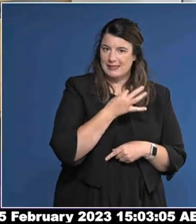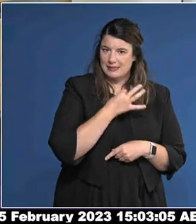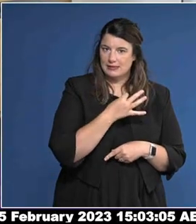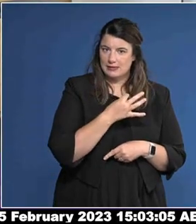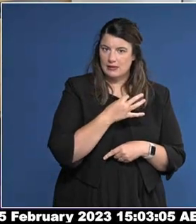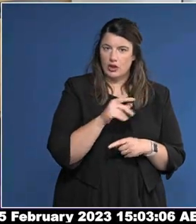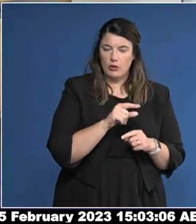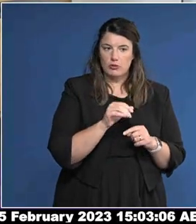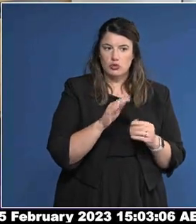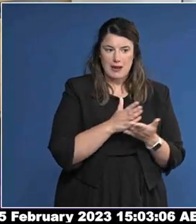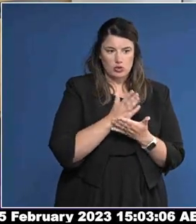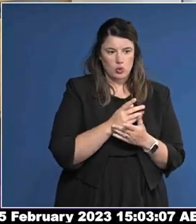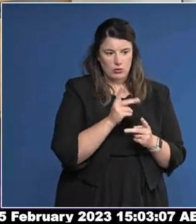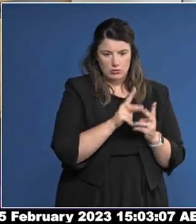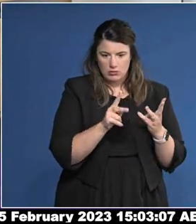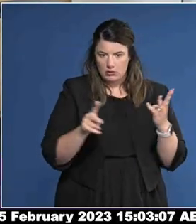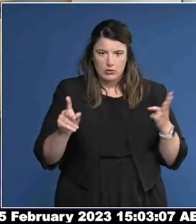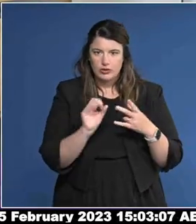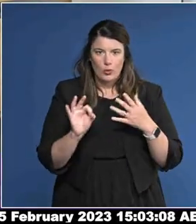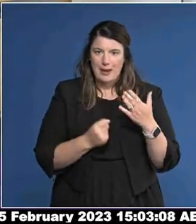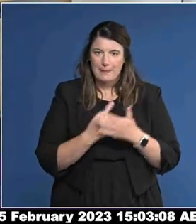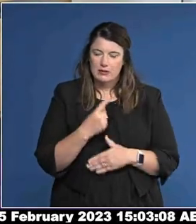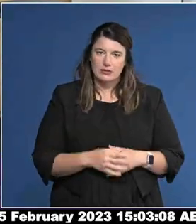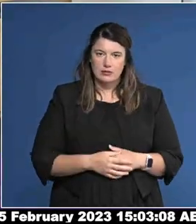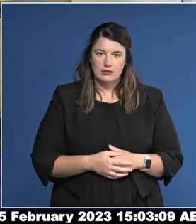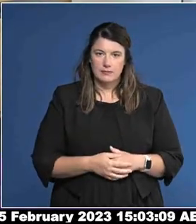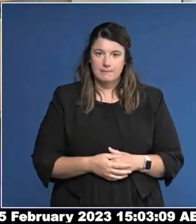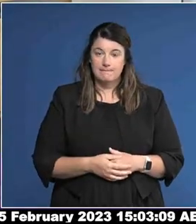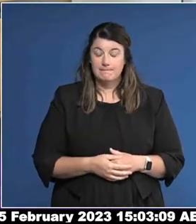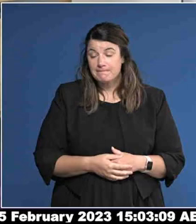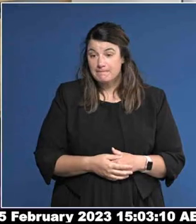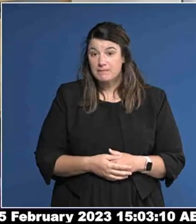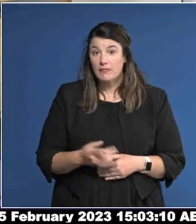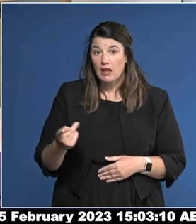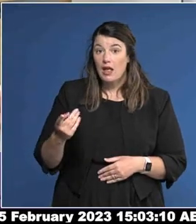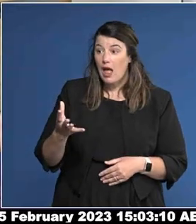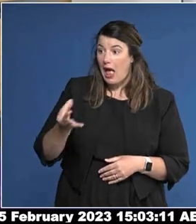So we welcomed the opportunity to be part of the own-motion inquiry and found